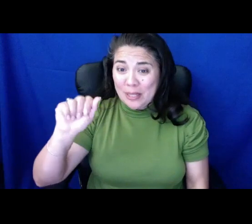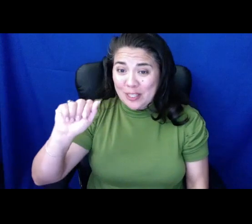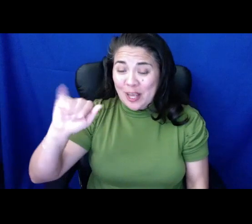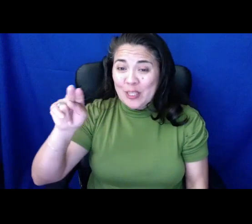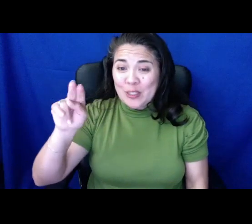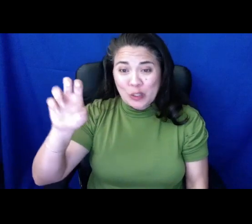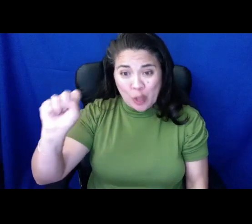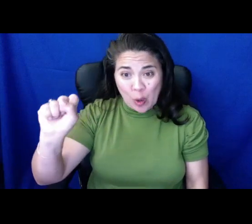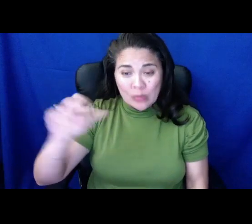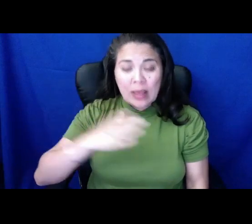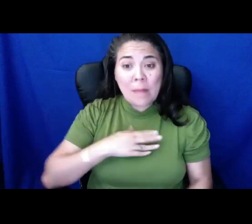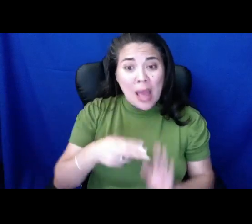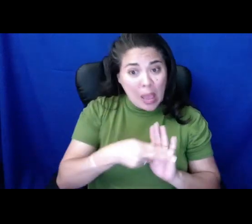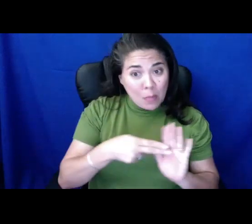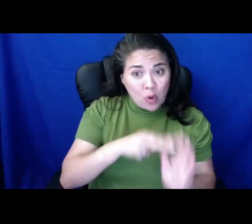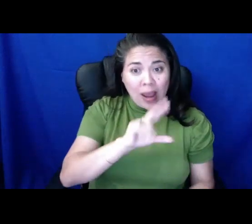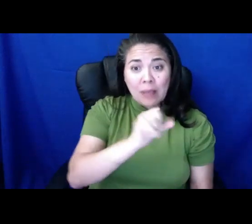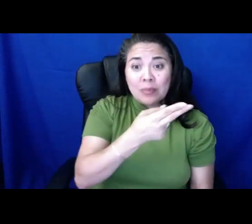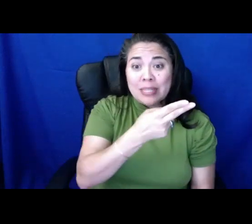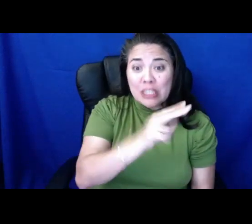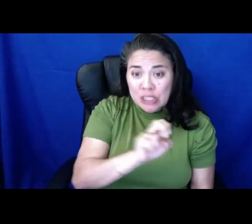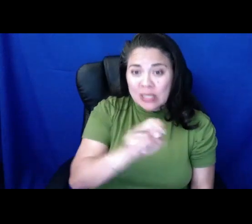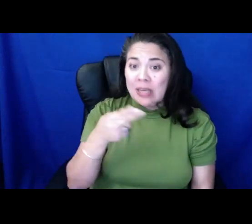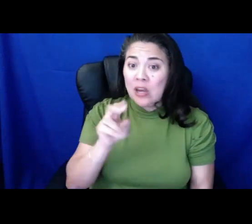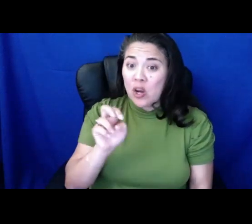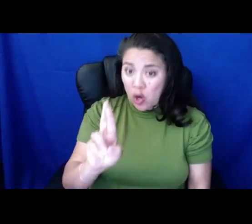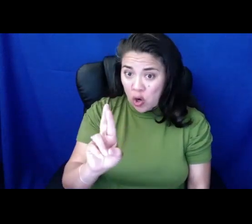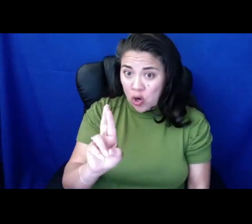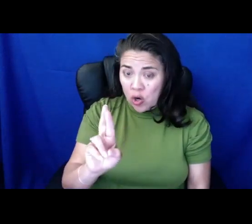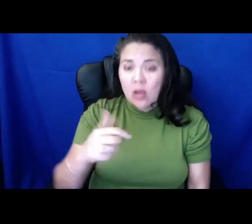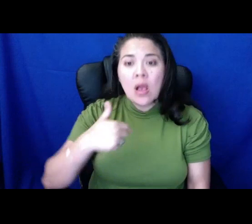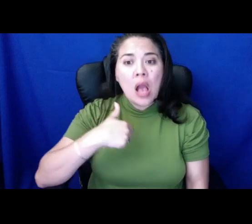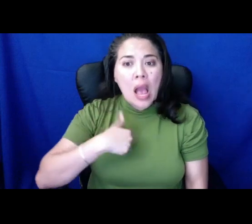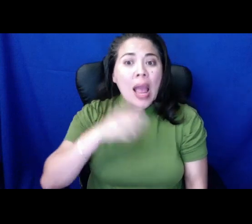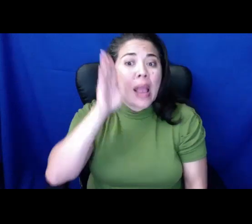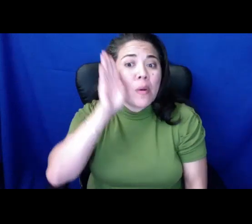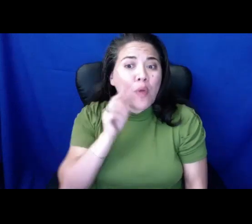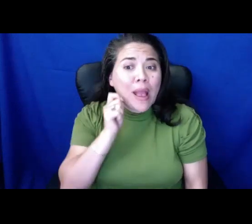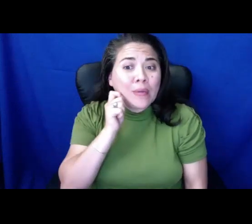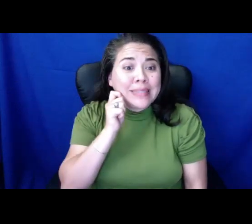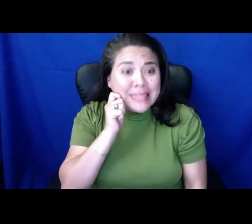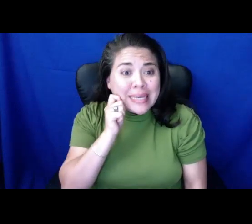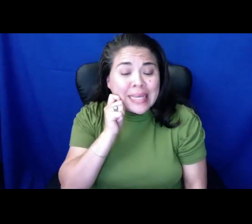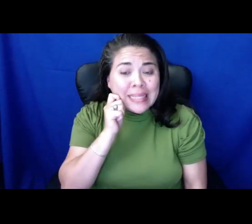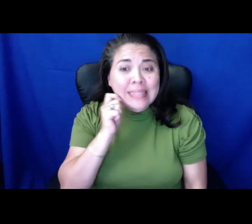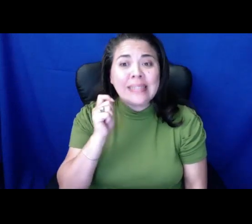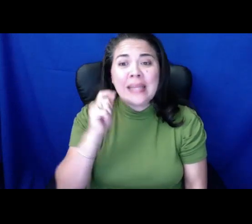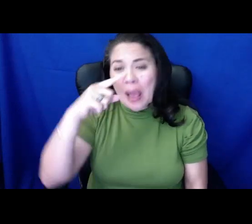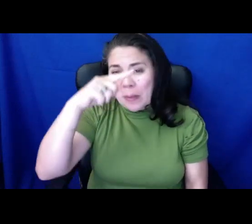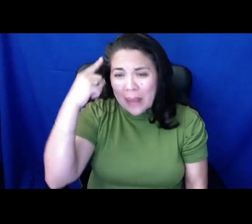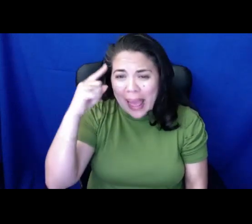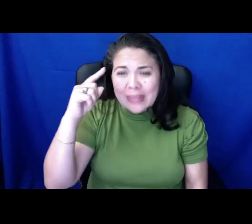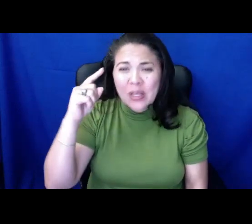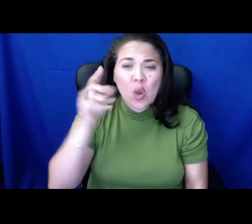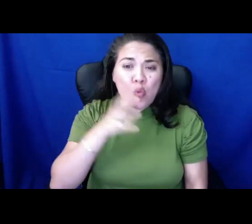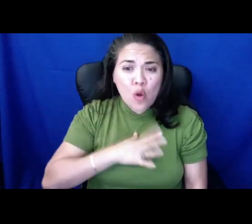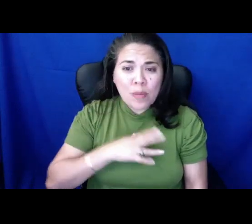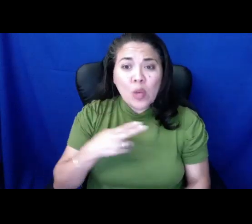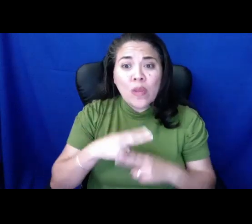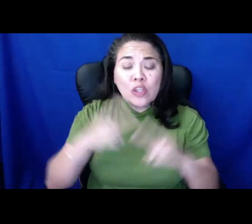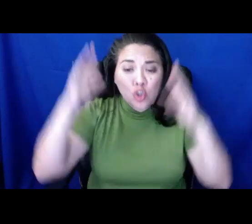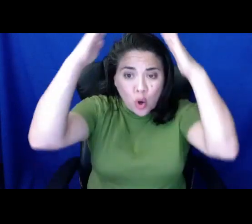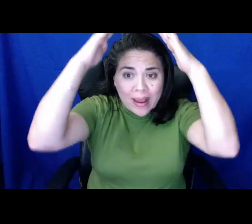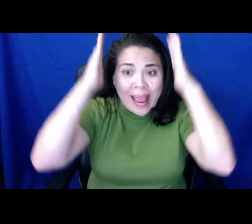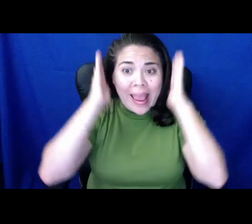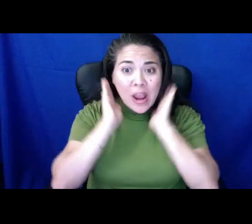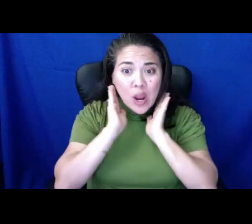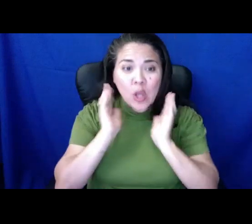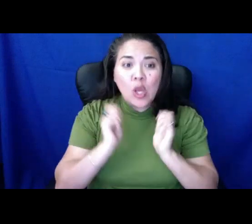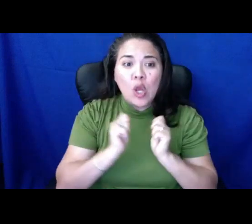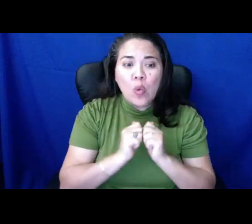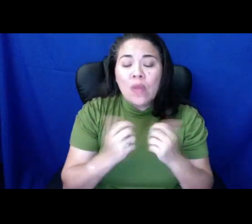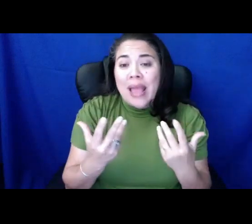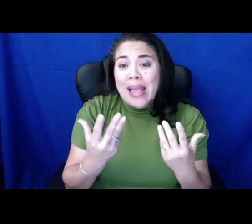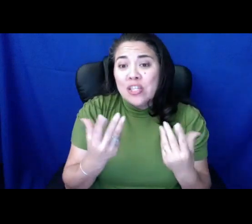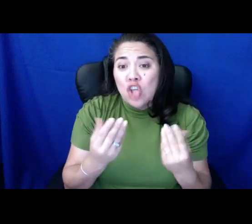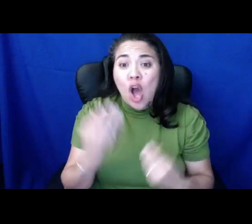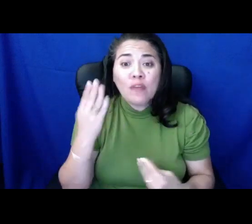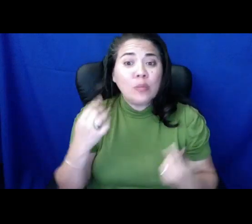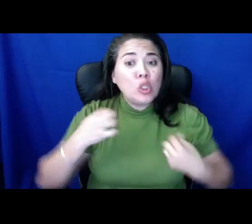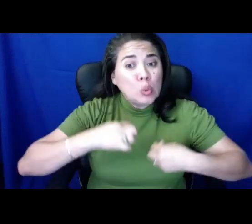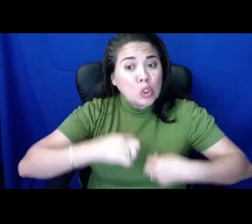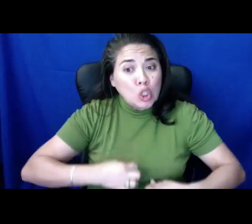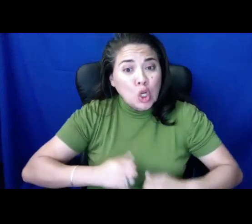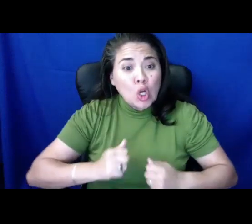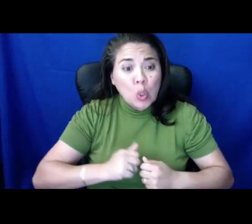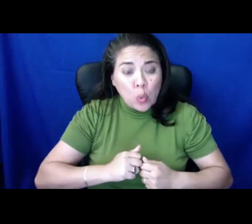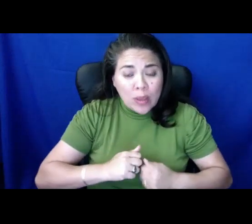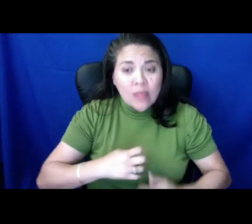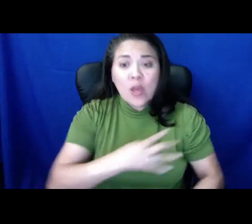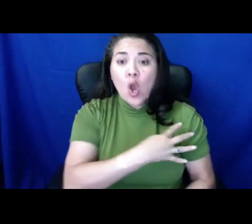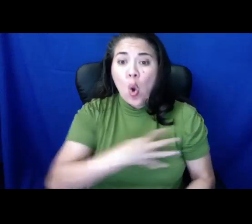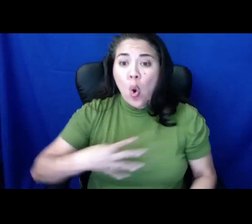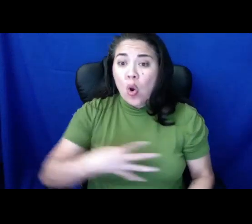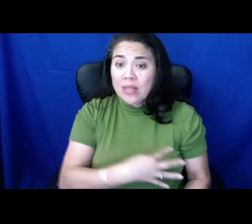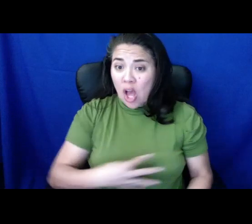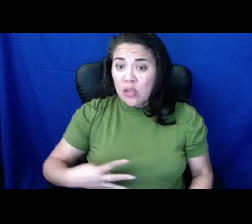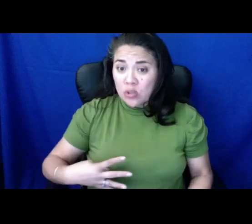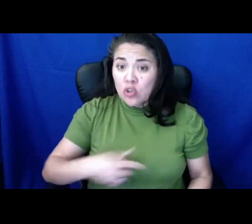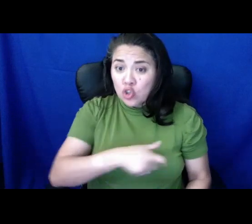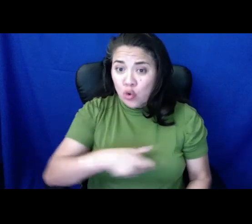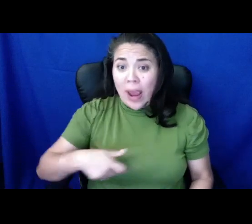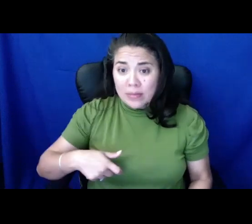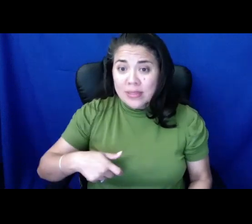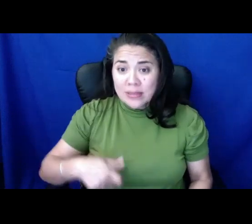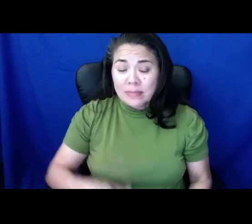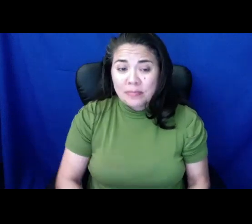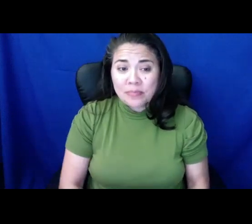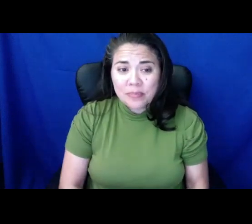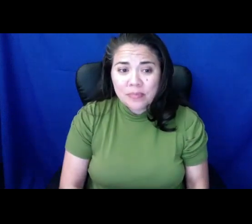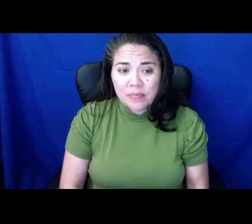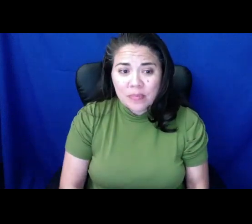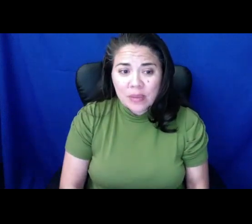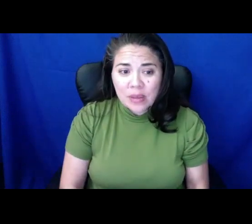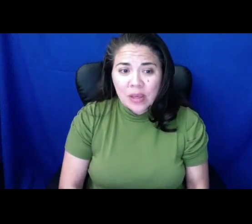Camisha Jones: My pronouns are she her, I am a brown skin tire blacks this woman with short tempered here wearing a soft blue shirt with horizontal stripes have five different colors i'm wearing it with a blue button up sweater.